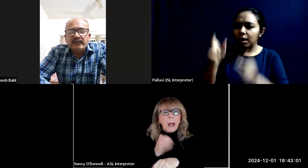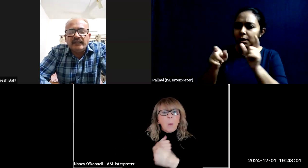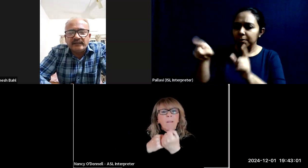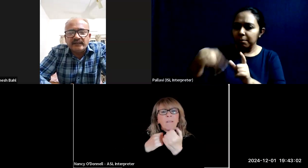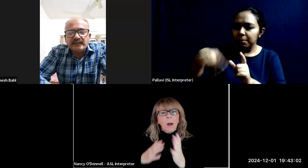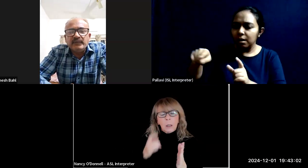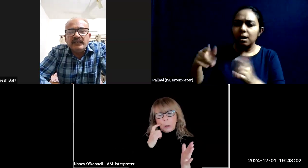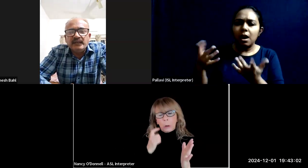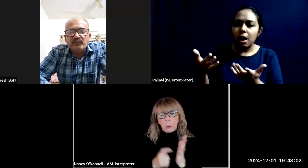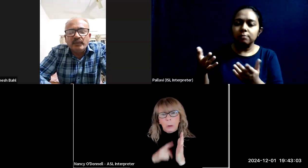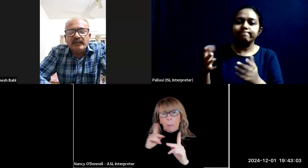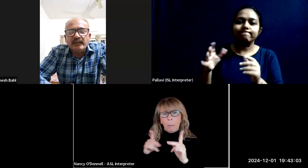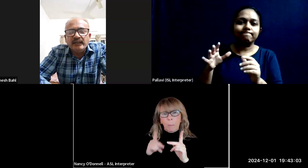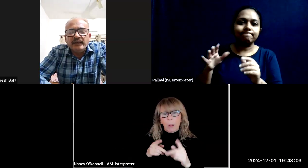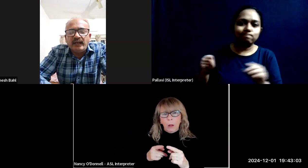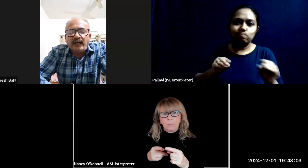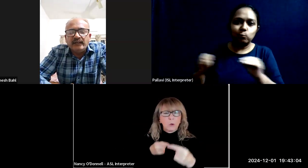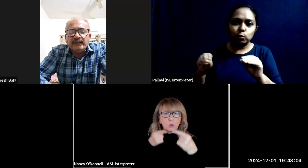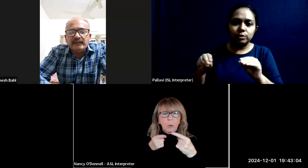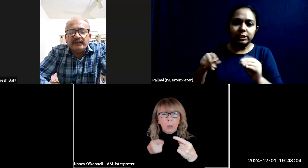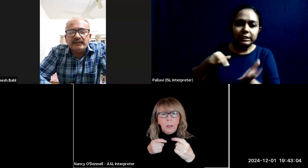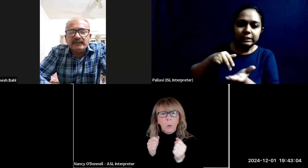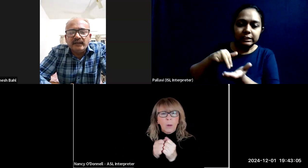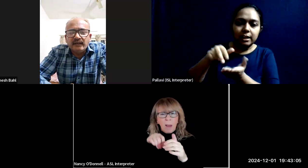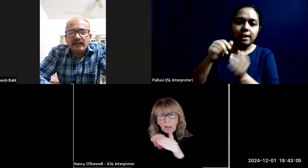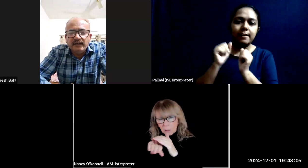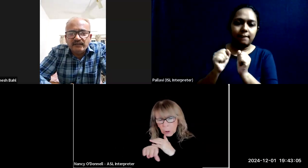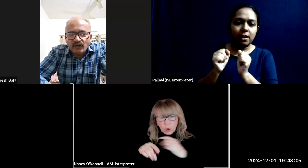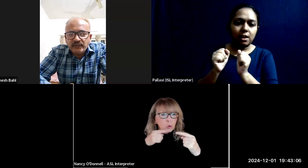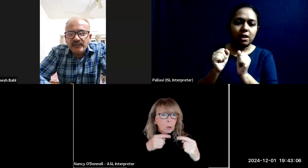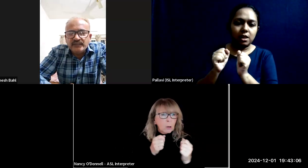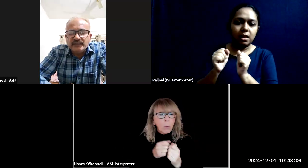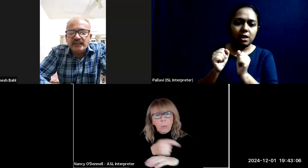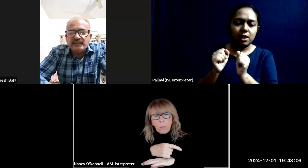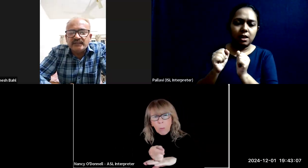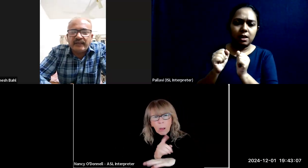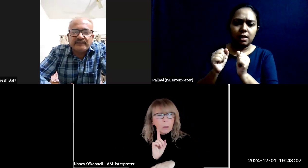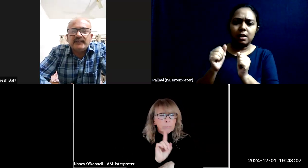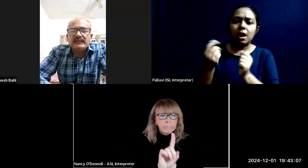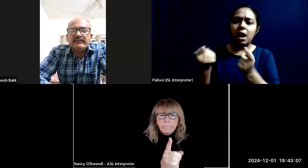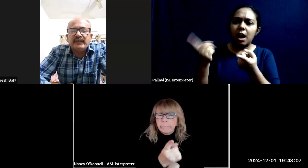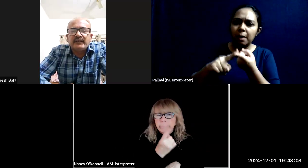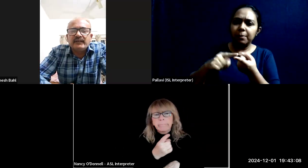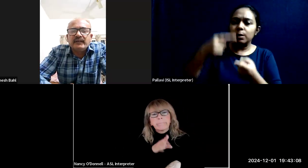with the accessibility and mobility. And he saw some incidents, some accidents where